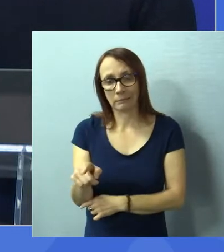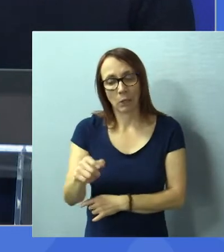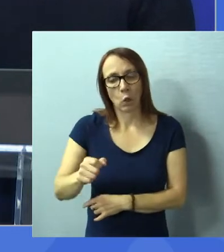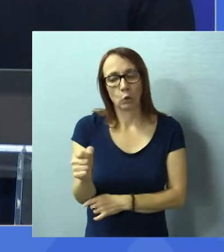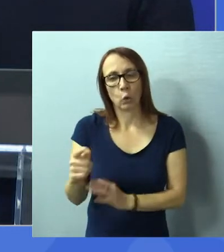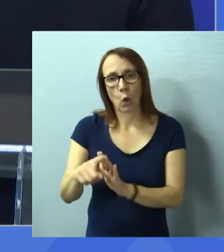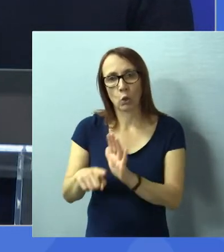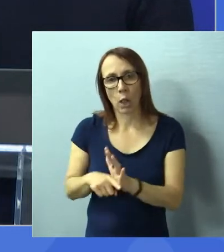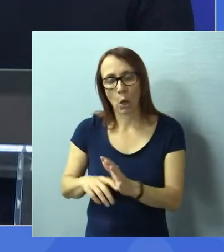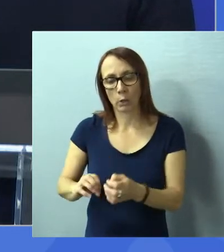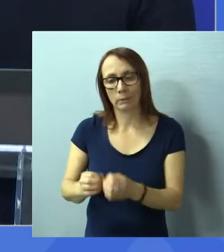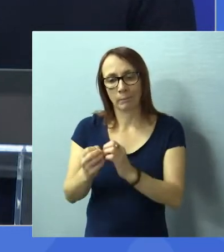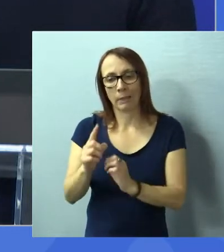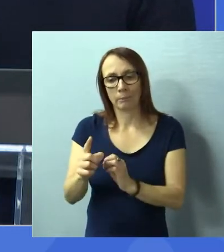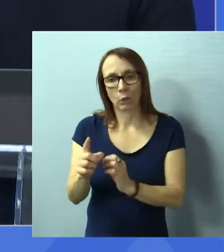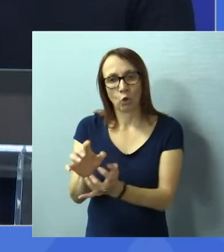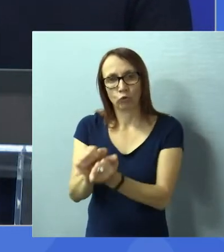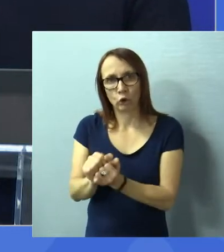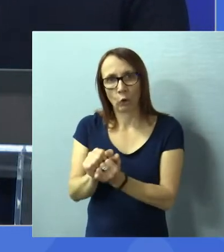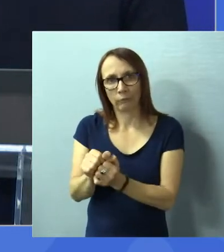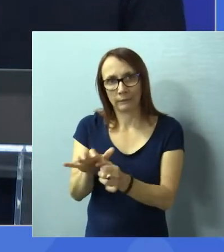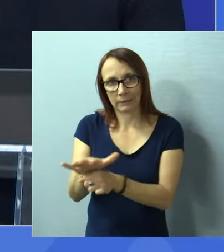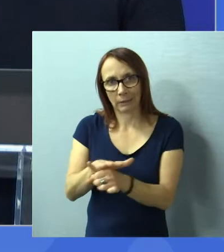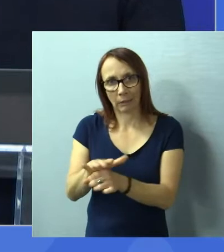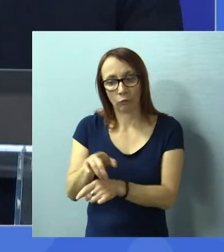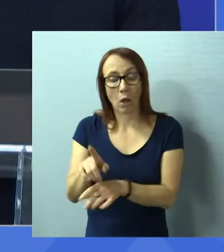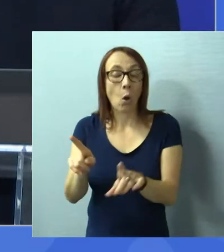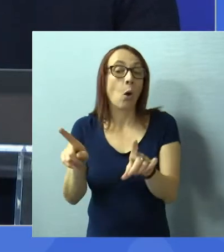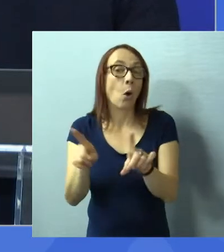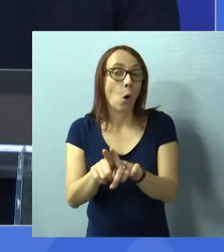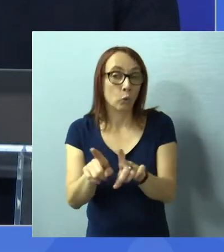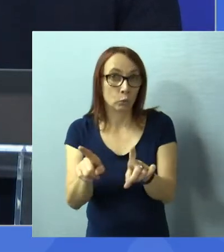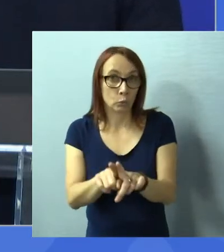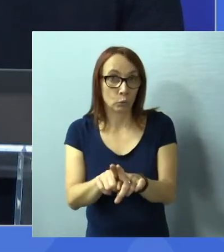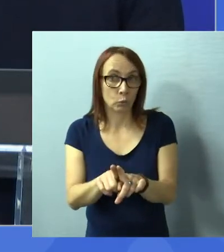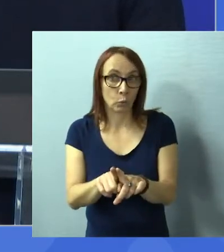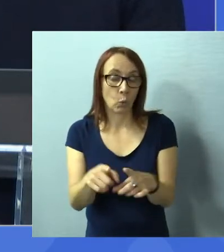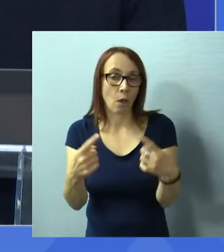reserved areas but which also retains the REA also to legislate and devolved